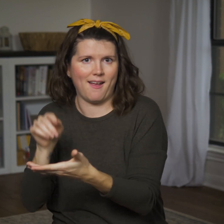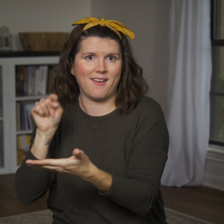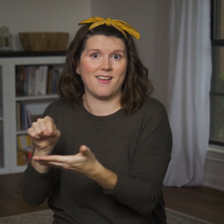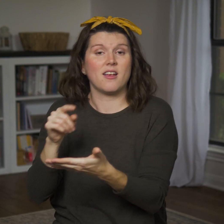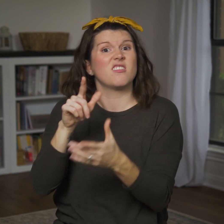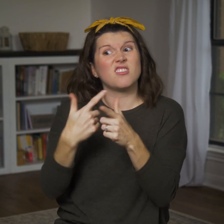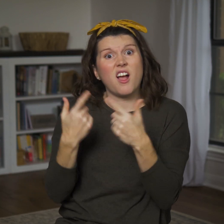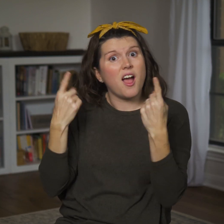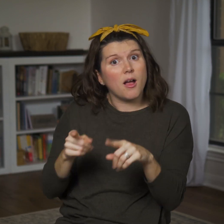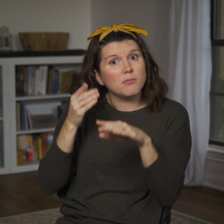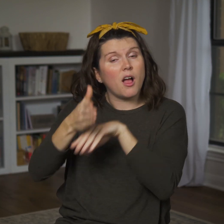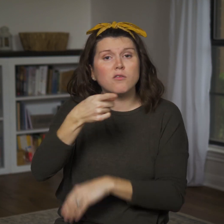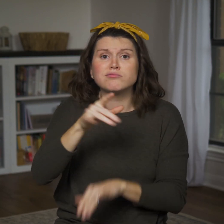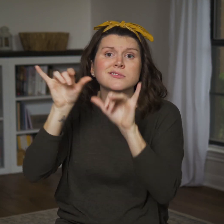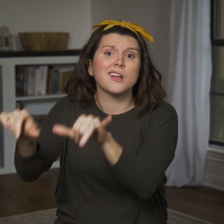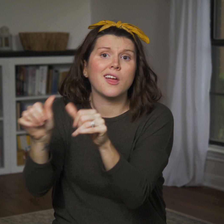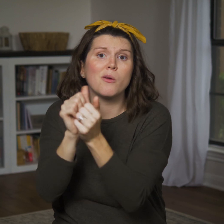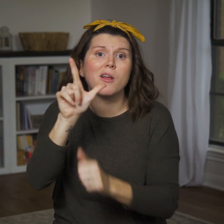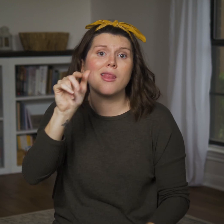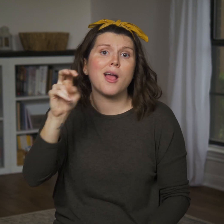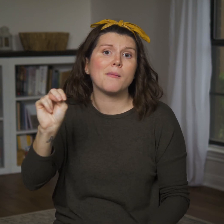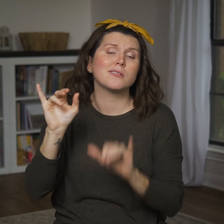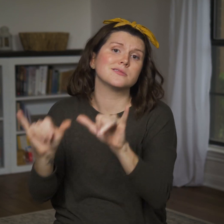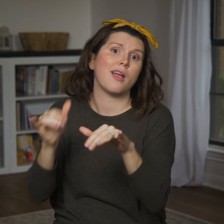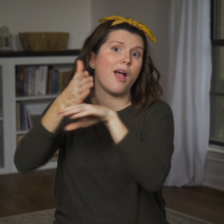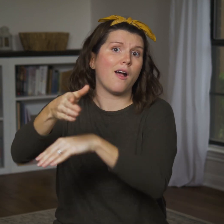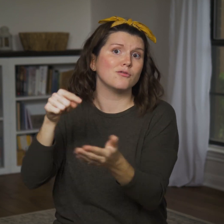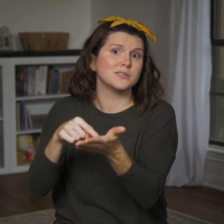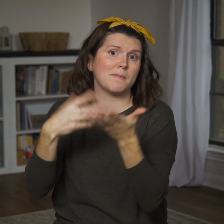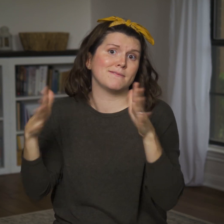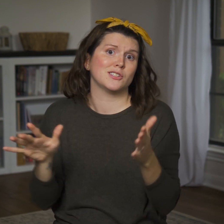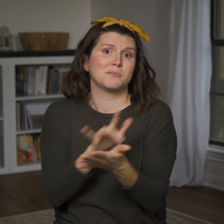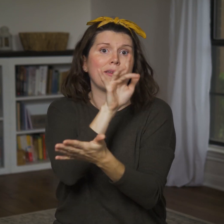and then voluntarily stayed with Laban after his debt was paid,